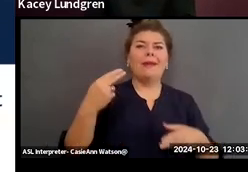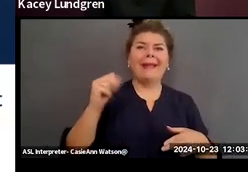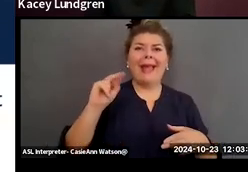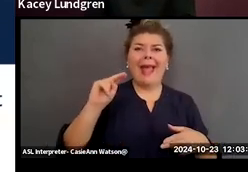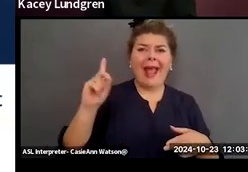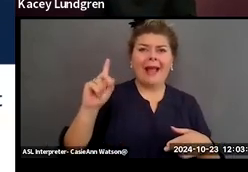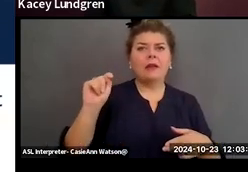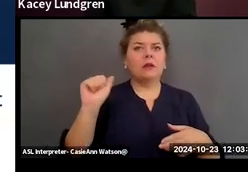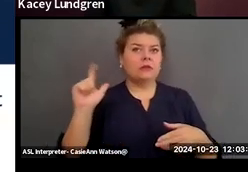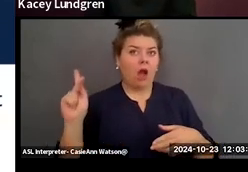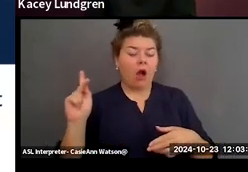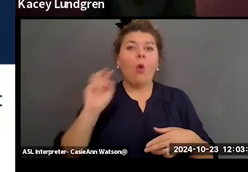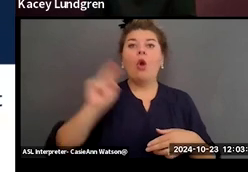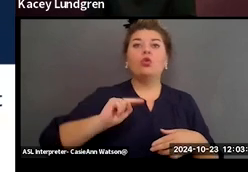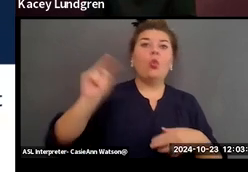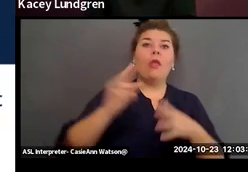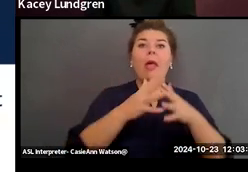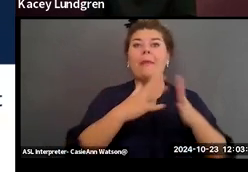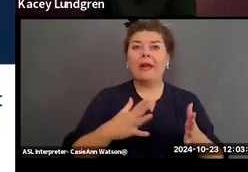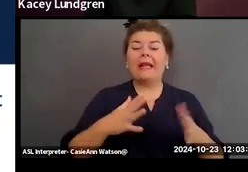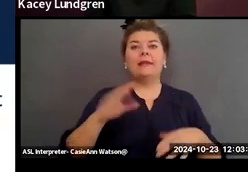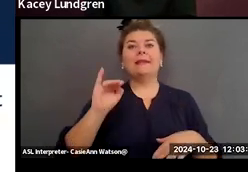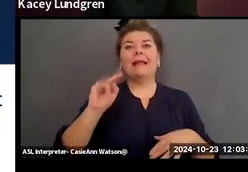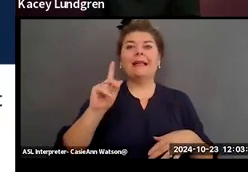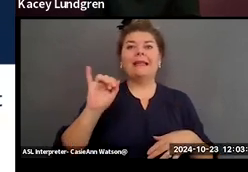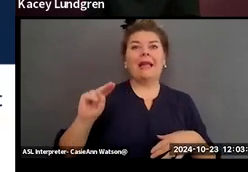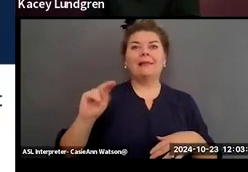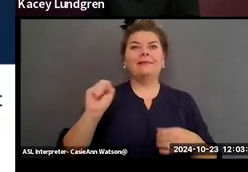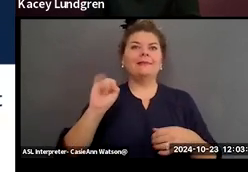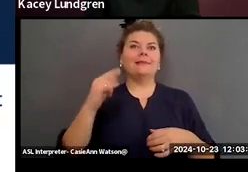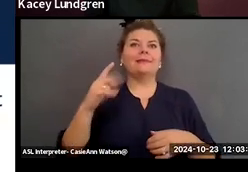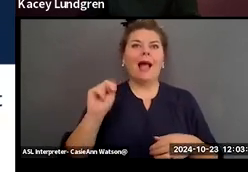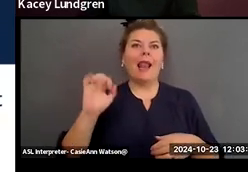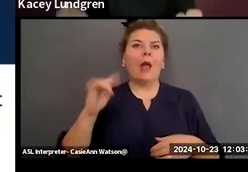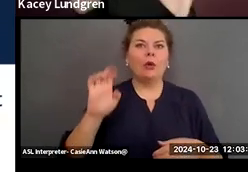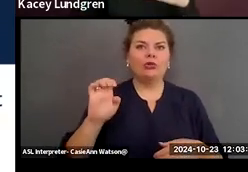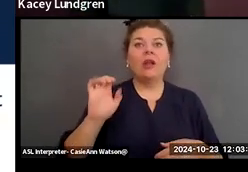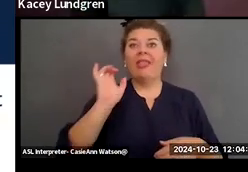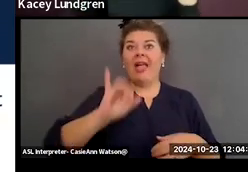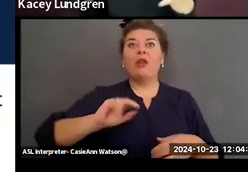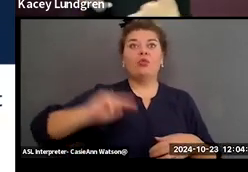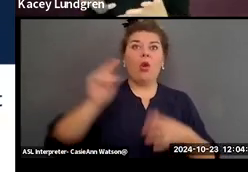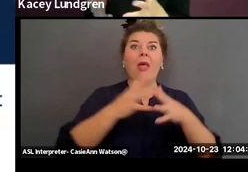or North American Indian Sign Language. North American Indian Sign language is the umbrella term